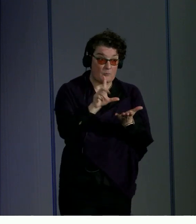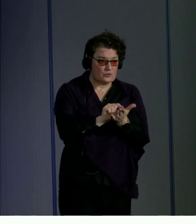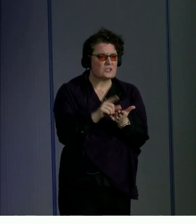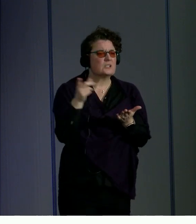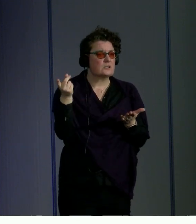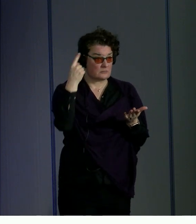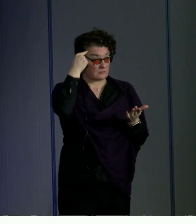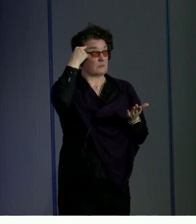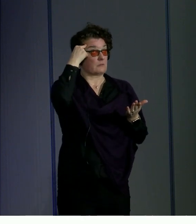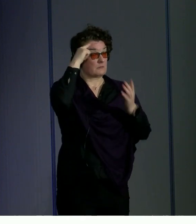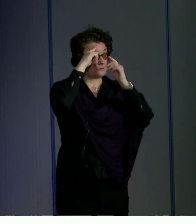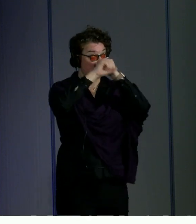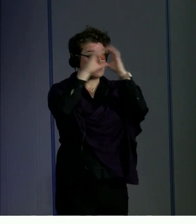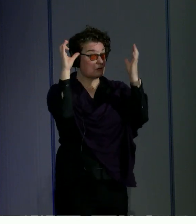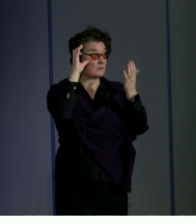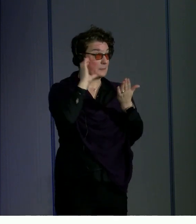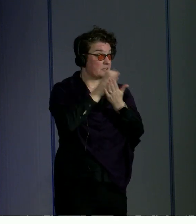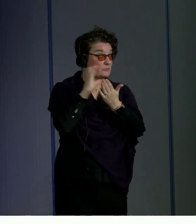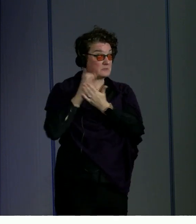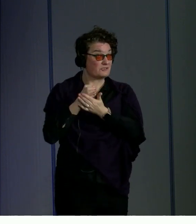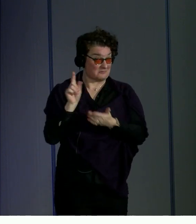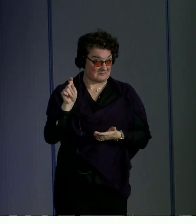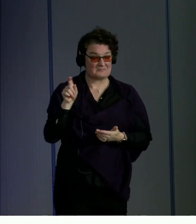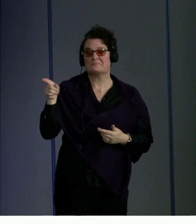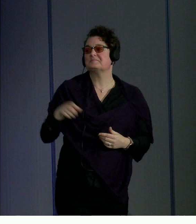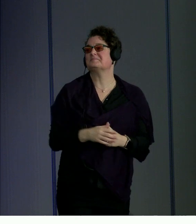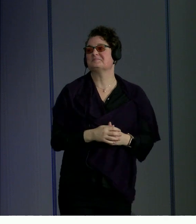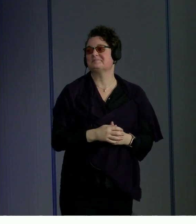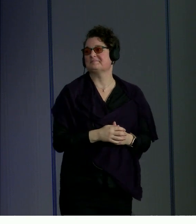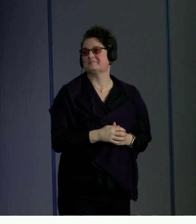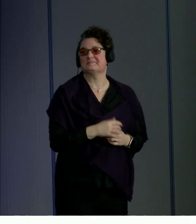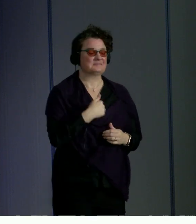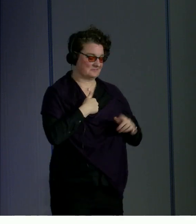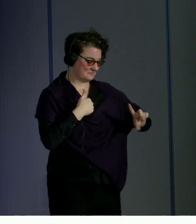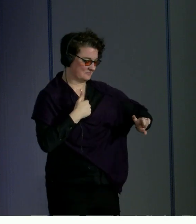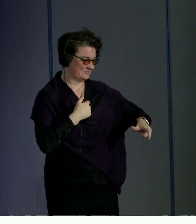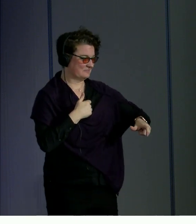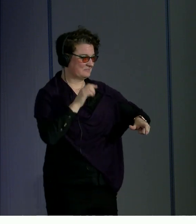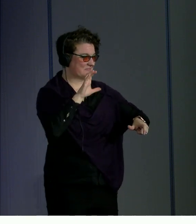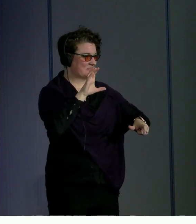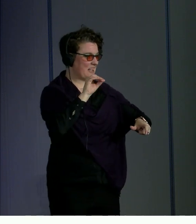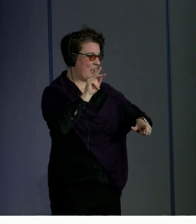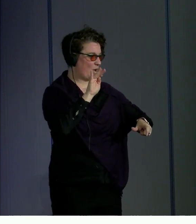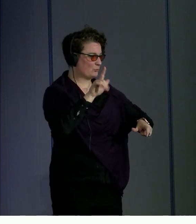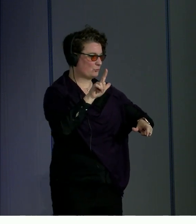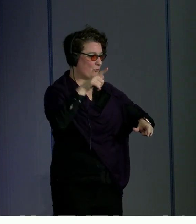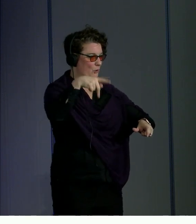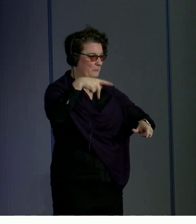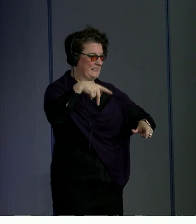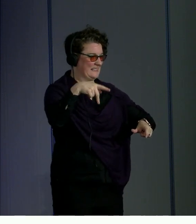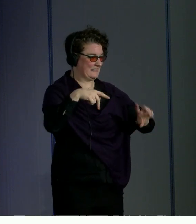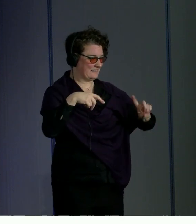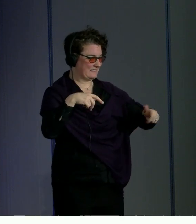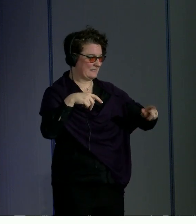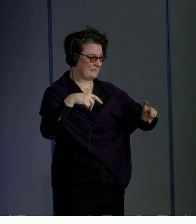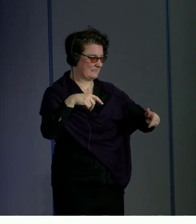Oh, totally the control P for print key stroke shortcut is the